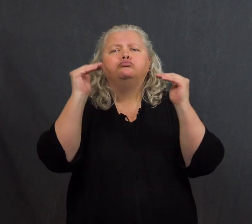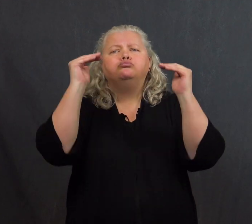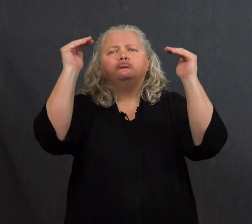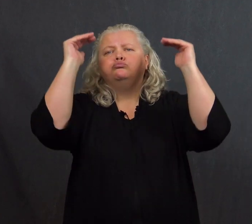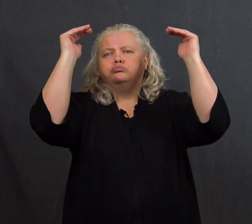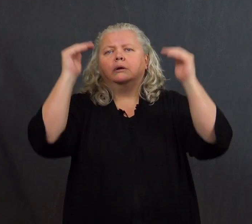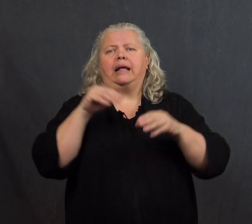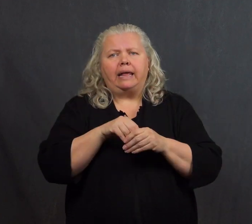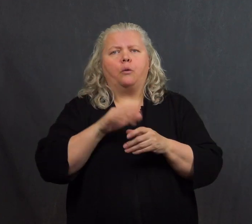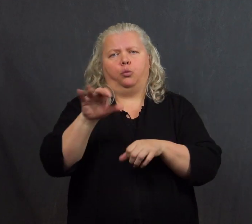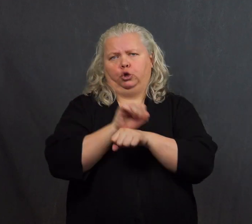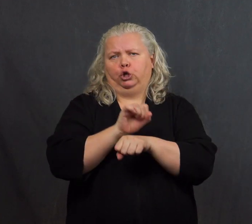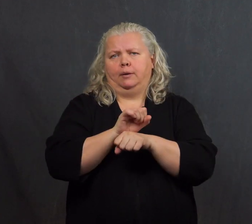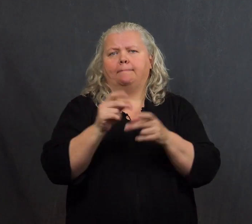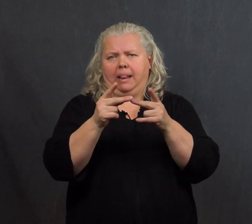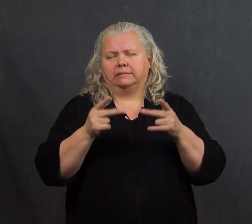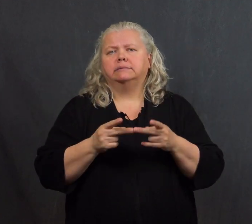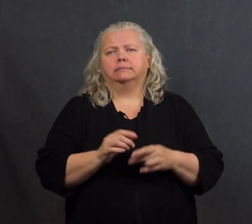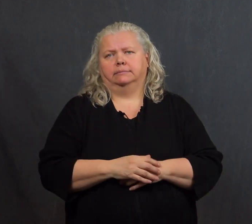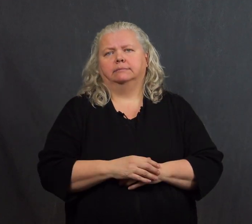foster advancement in the workplace.